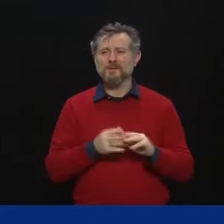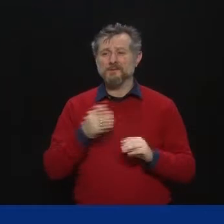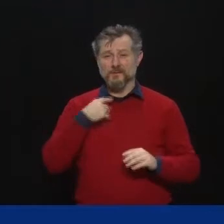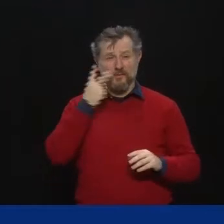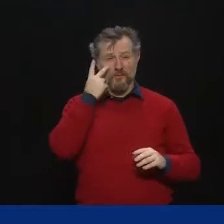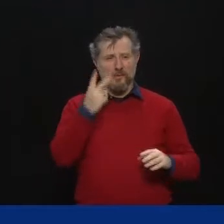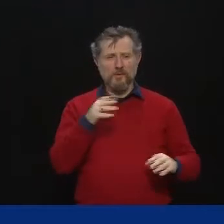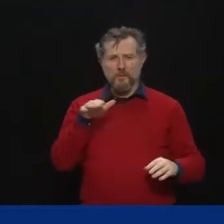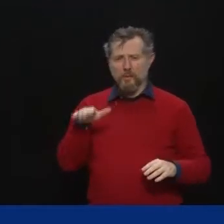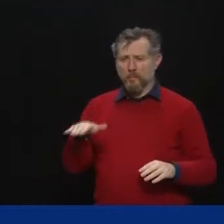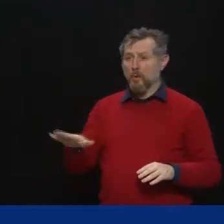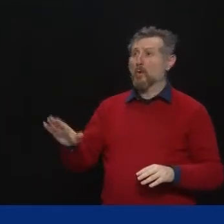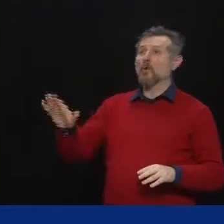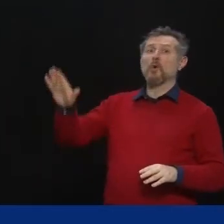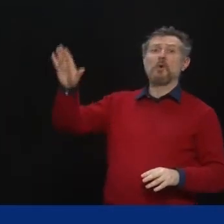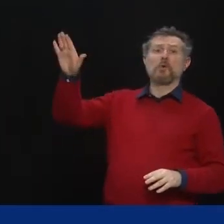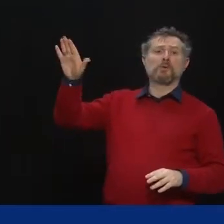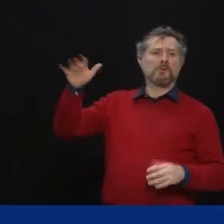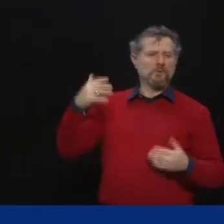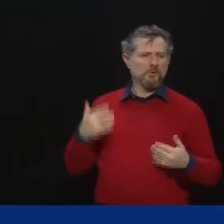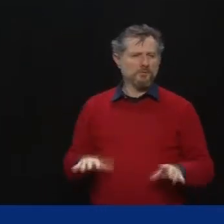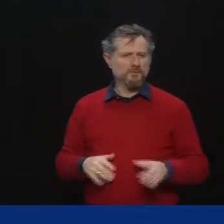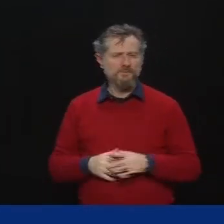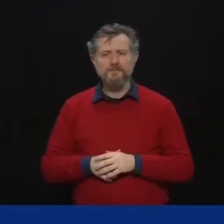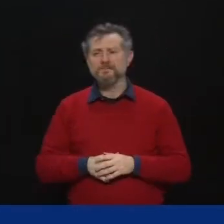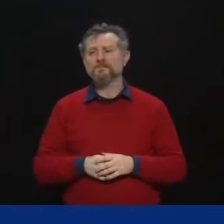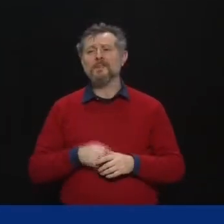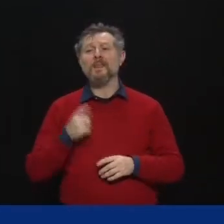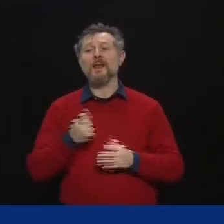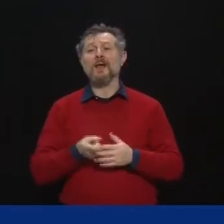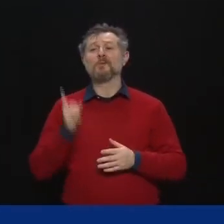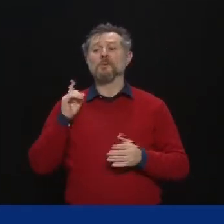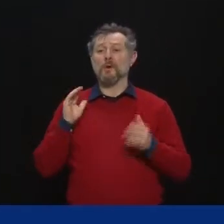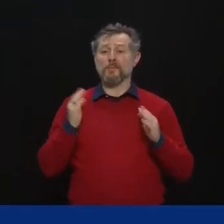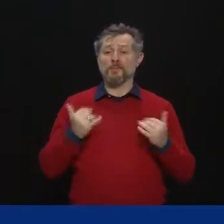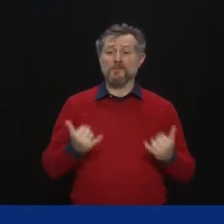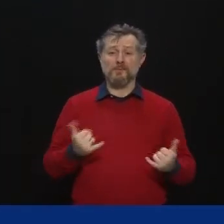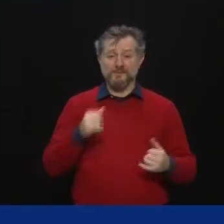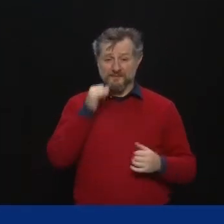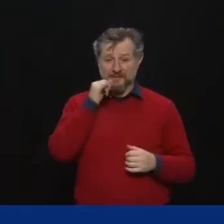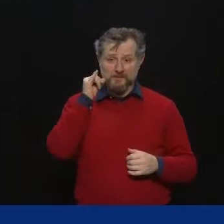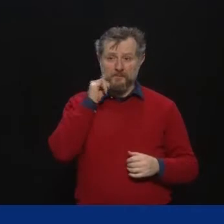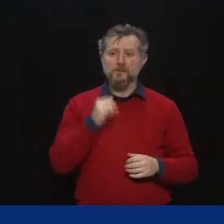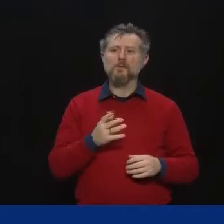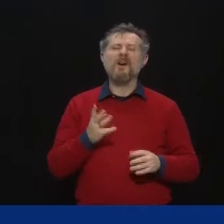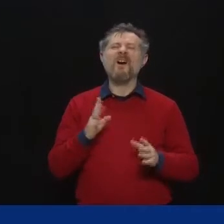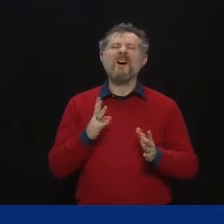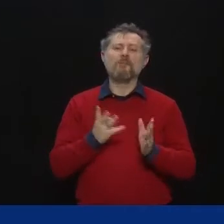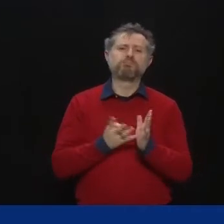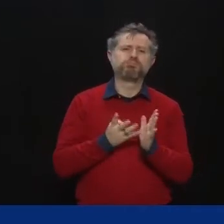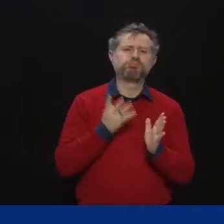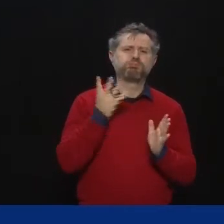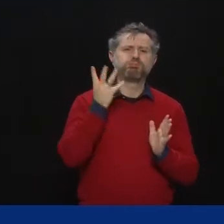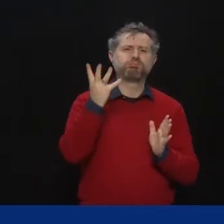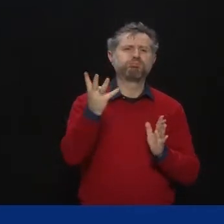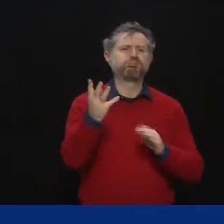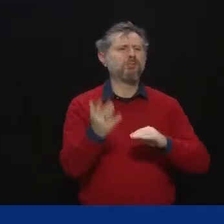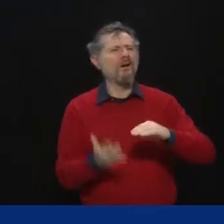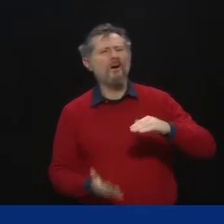RECORD WITH 23,391 CASES. YOU CAN SEE THE CAUSES PER 100,000 PEOPLE HAS BEEN RISING.